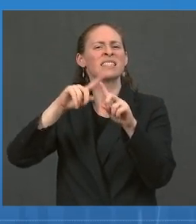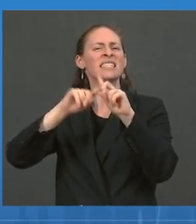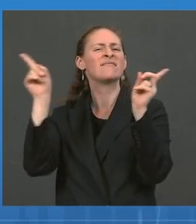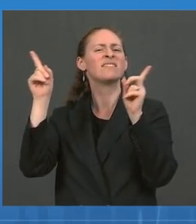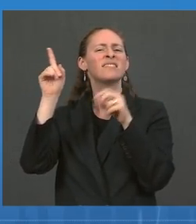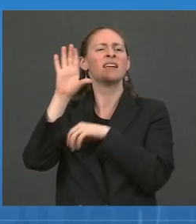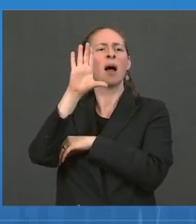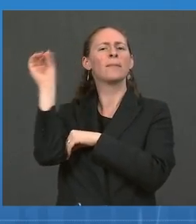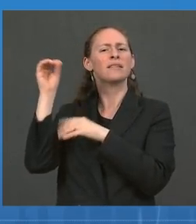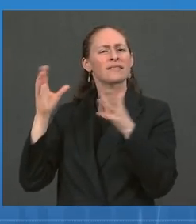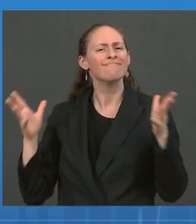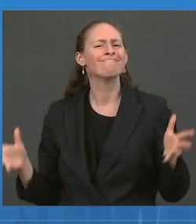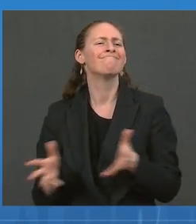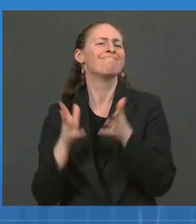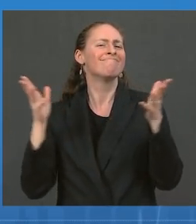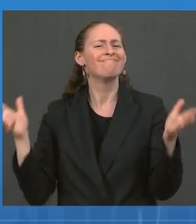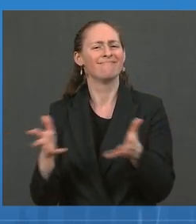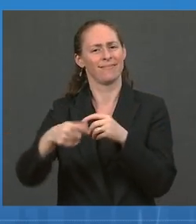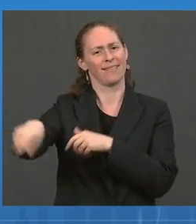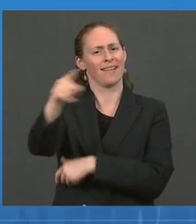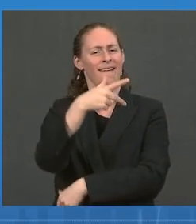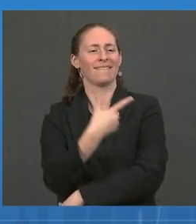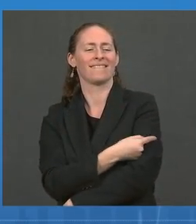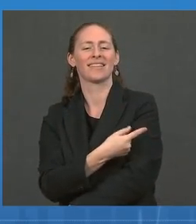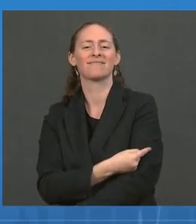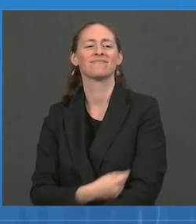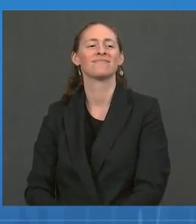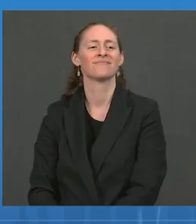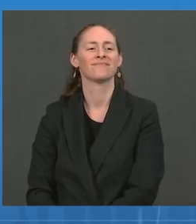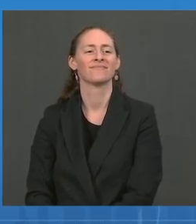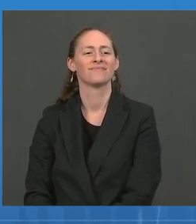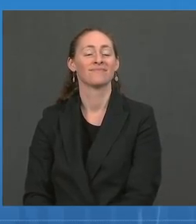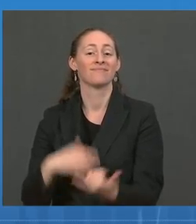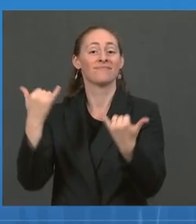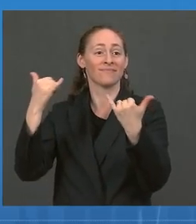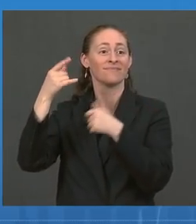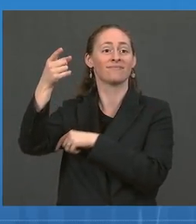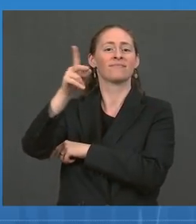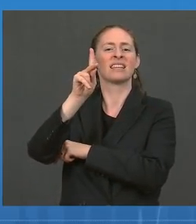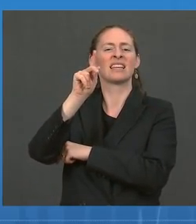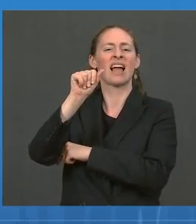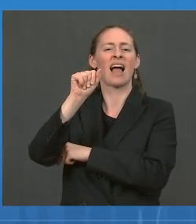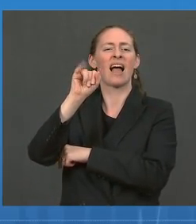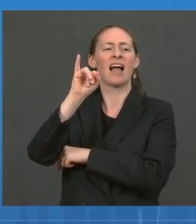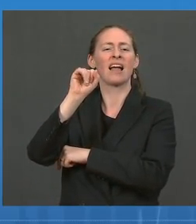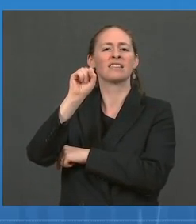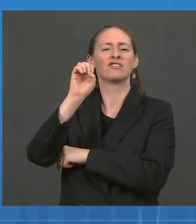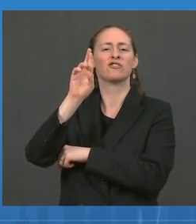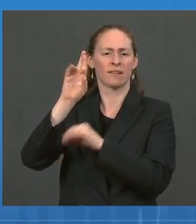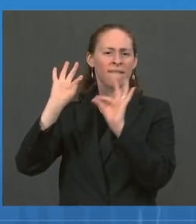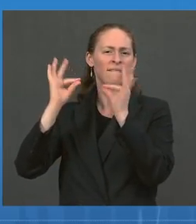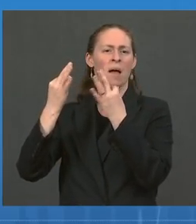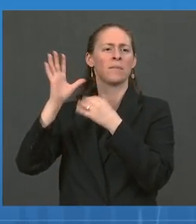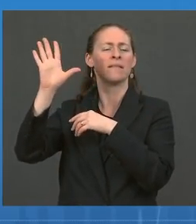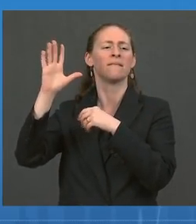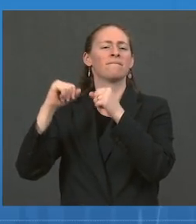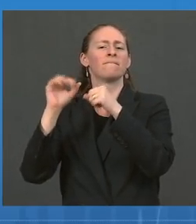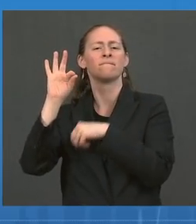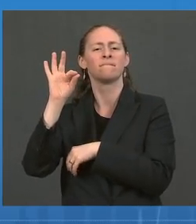Today, new data from the Kaiser Family Foundation show that President Biden's strategy and our focus on advancing equity